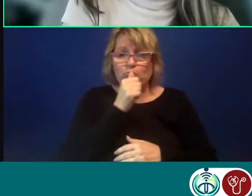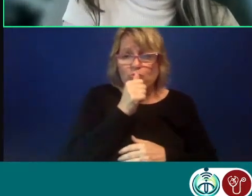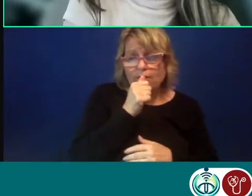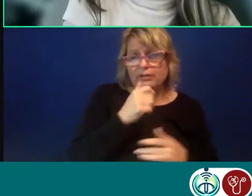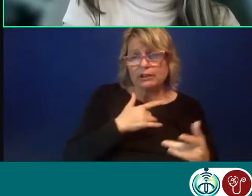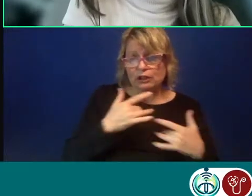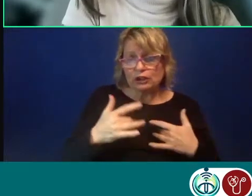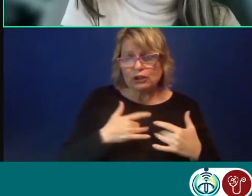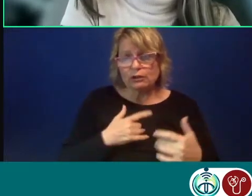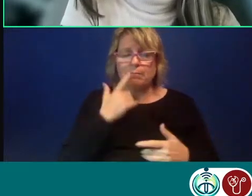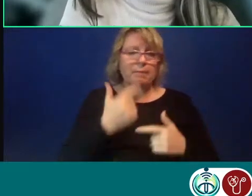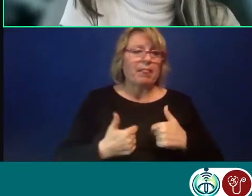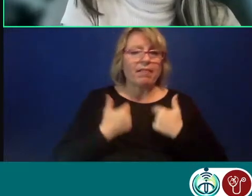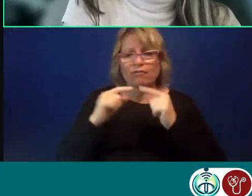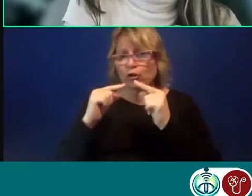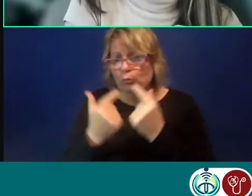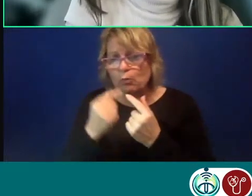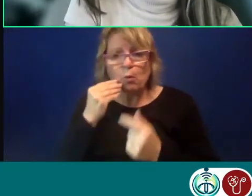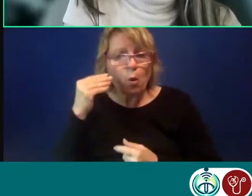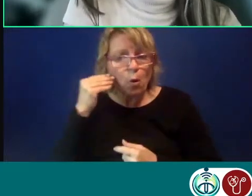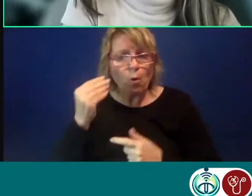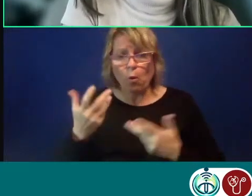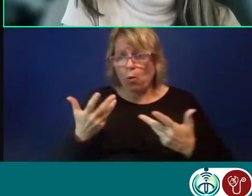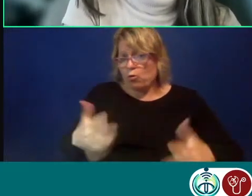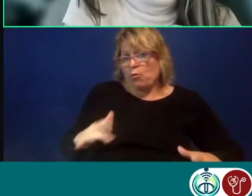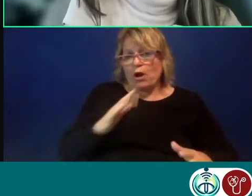live in group homes or feel like they don't want to talk about sensitive information in